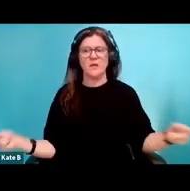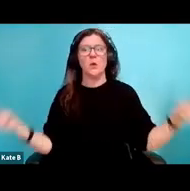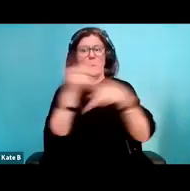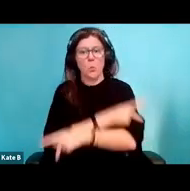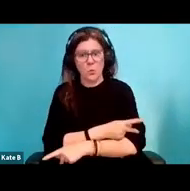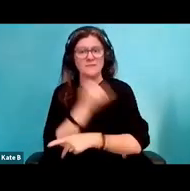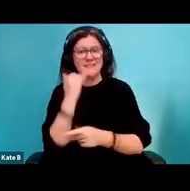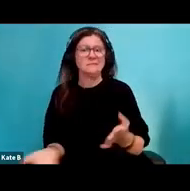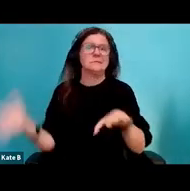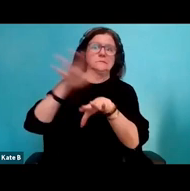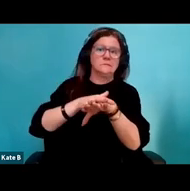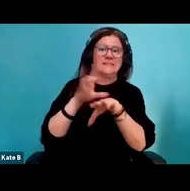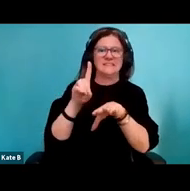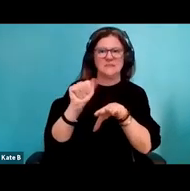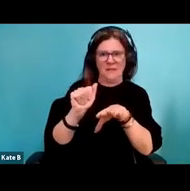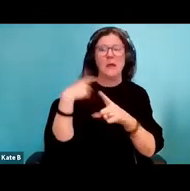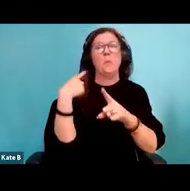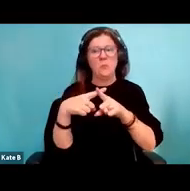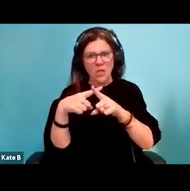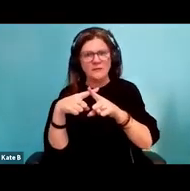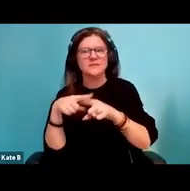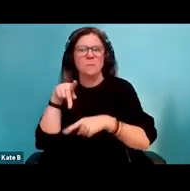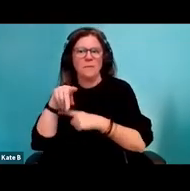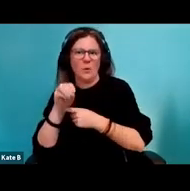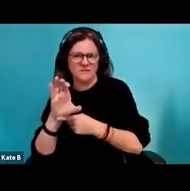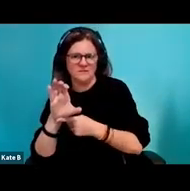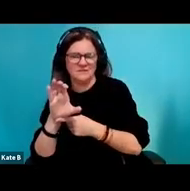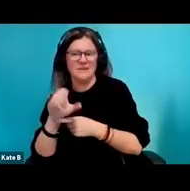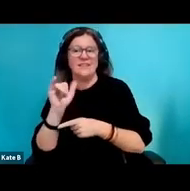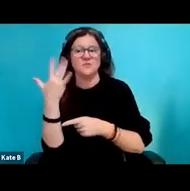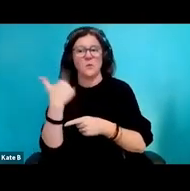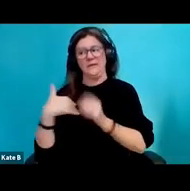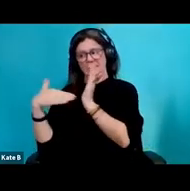of disability into the mix, which again, why we need healthcare providers to be allies